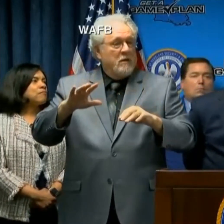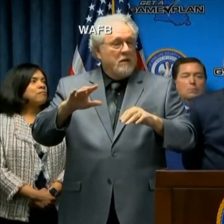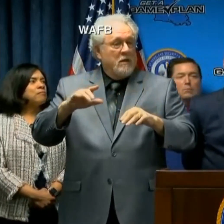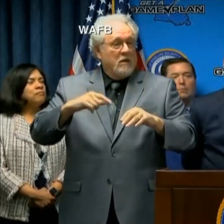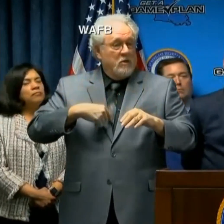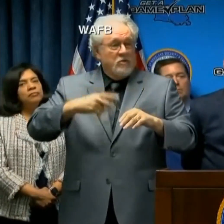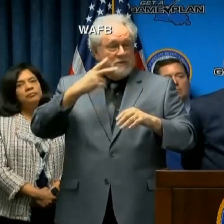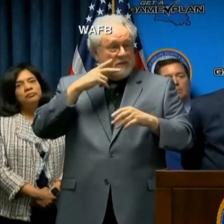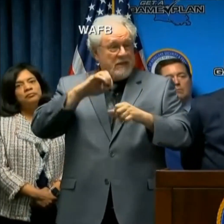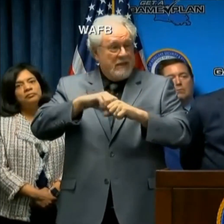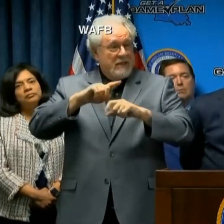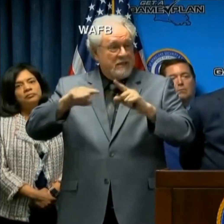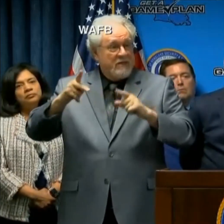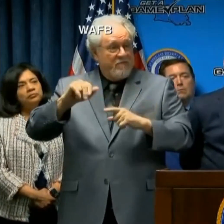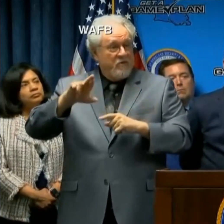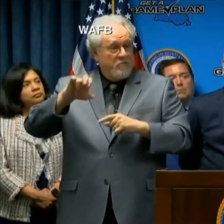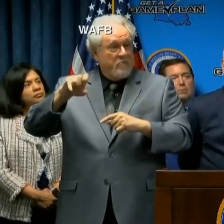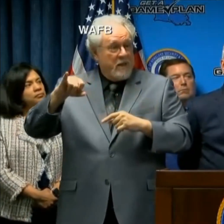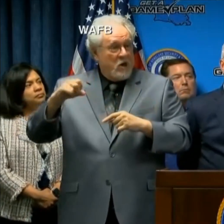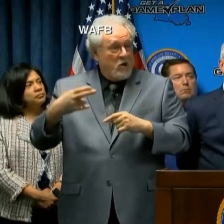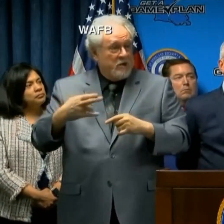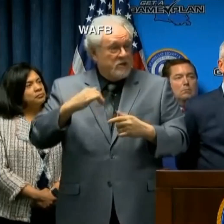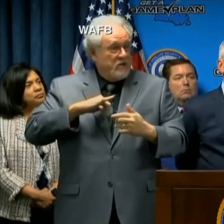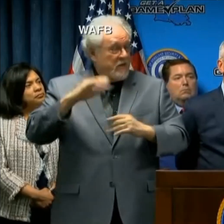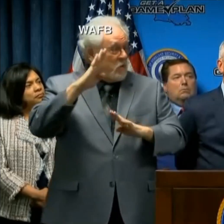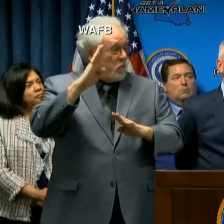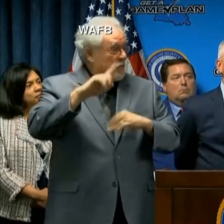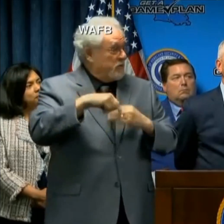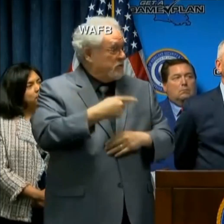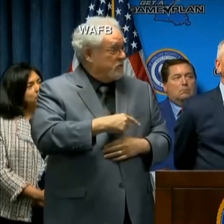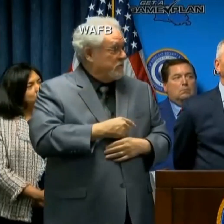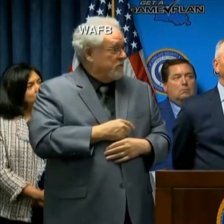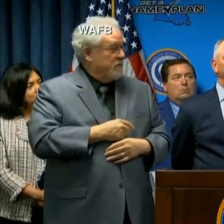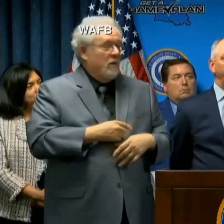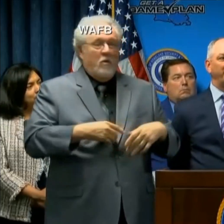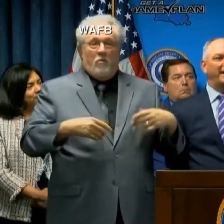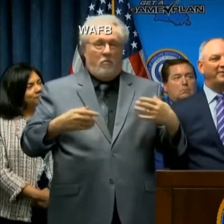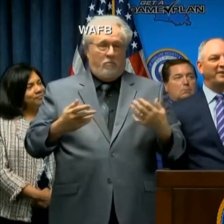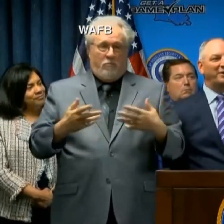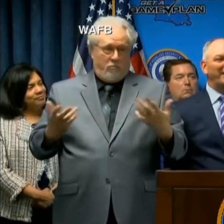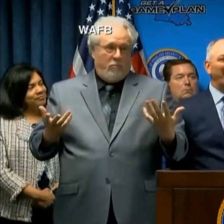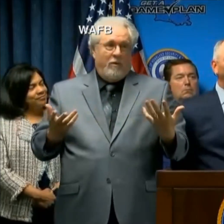in different parishes that worries them to leaders well I think you can answer